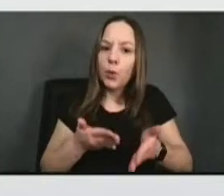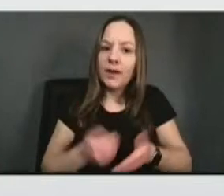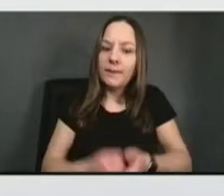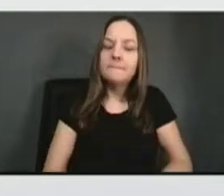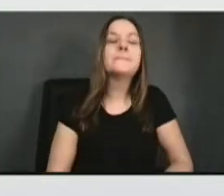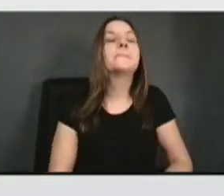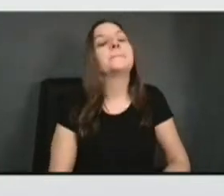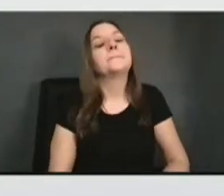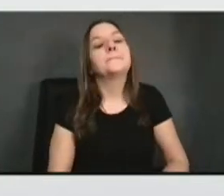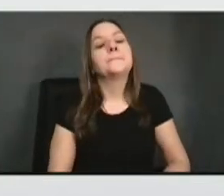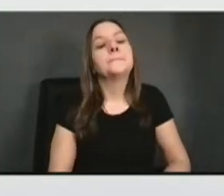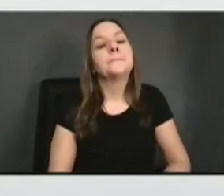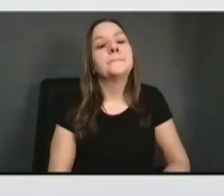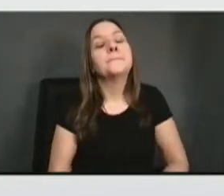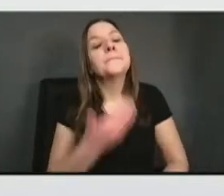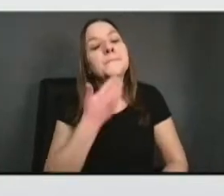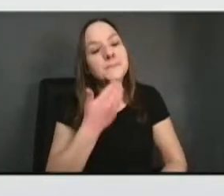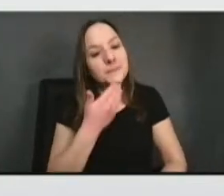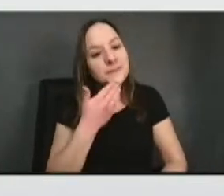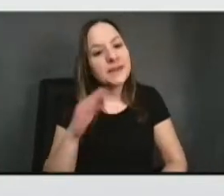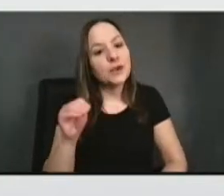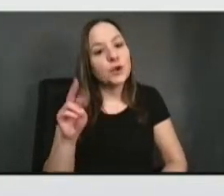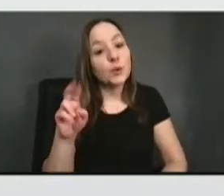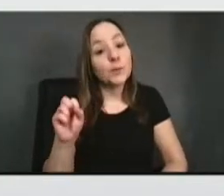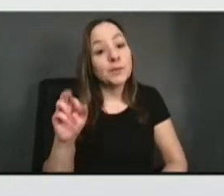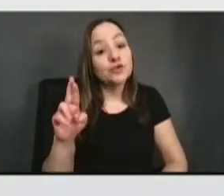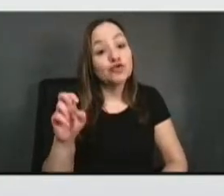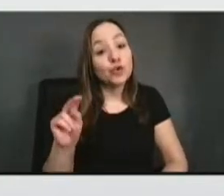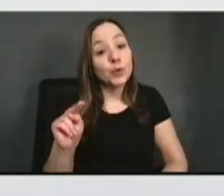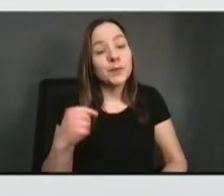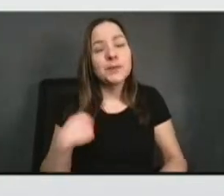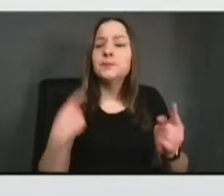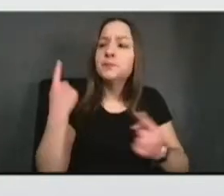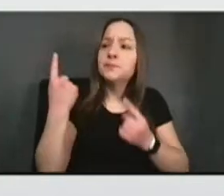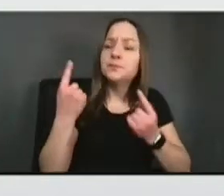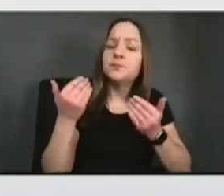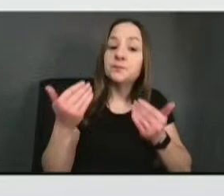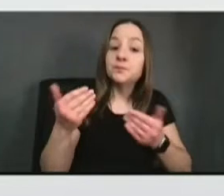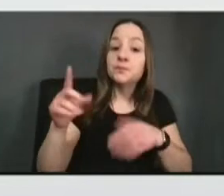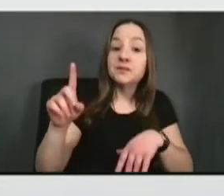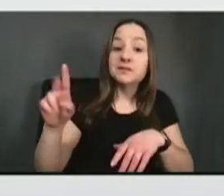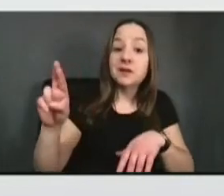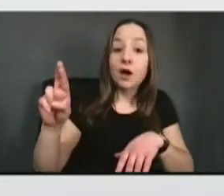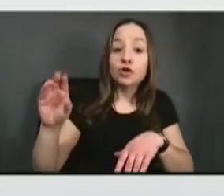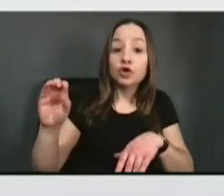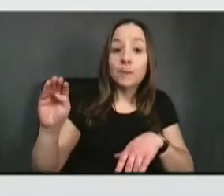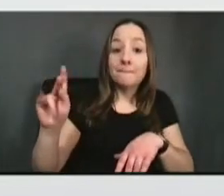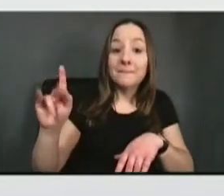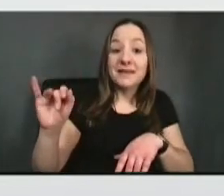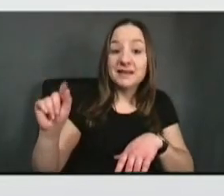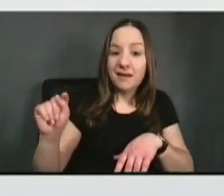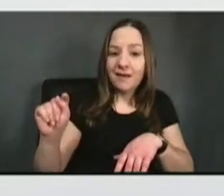meaningful way. Thank you, Mr